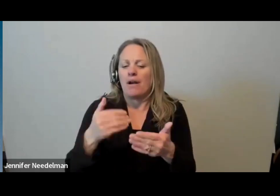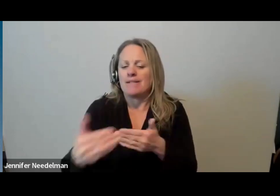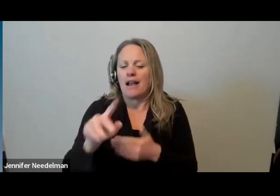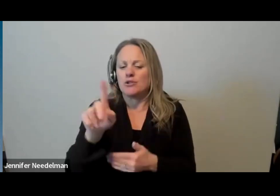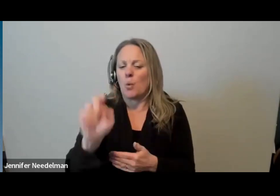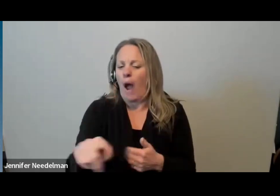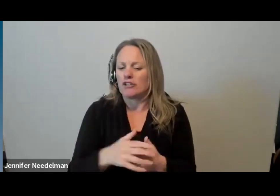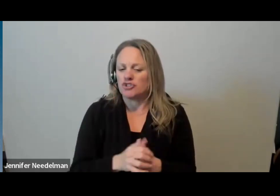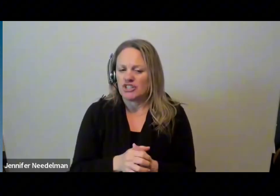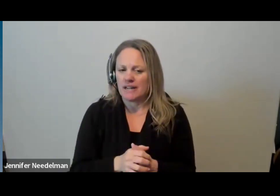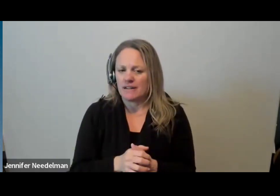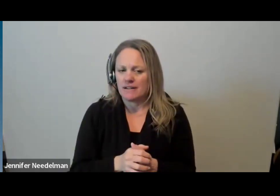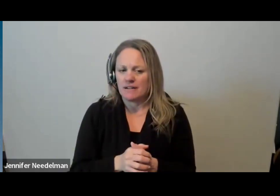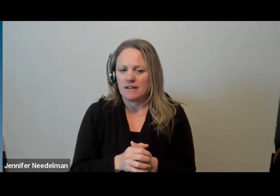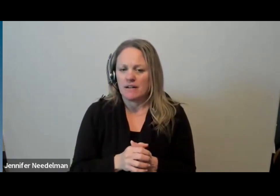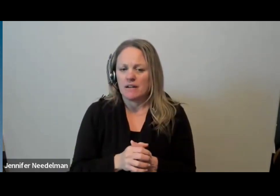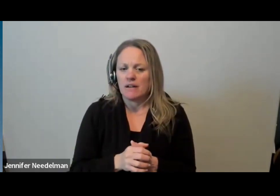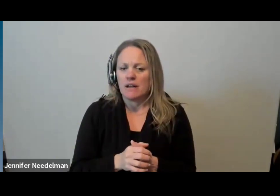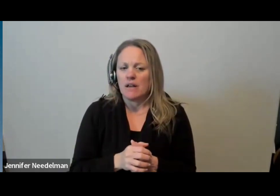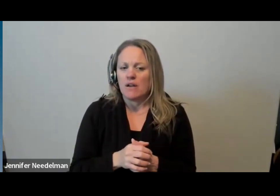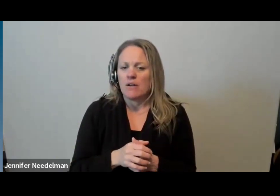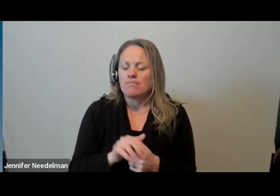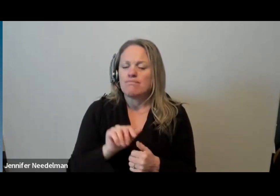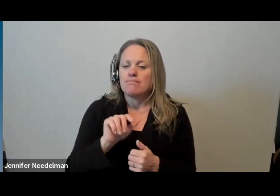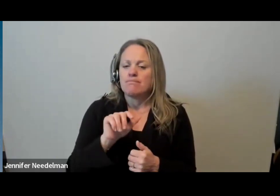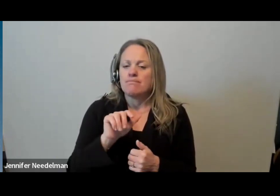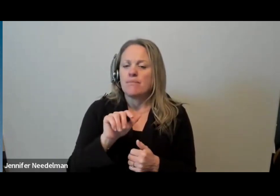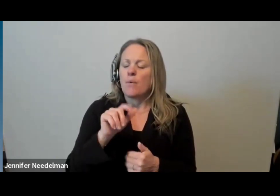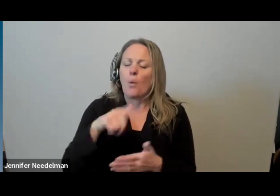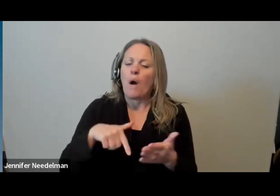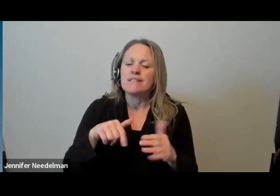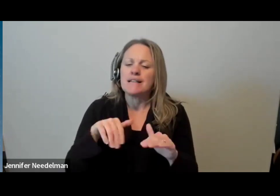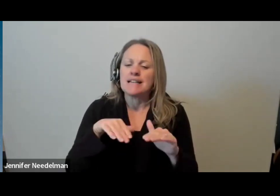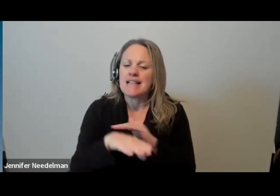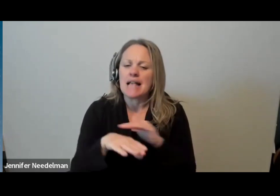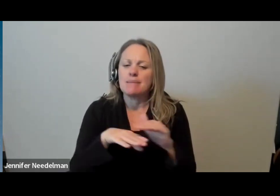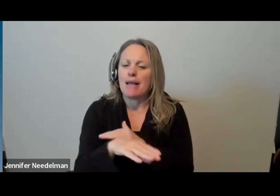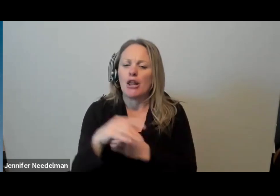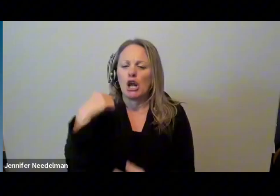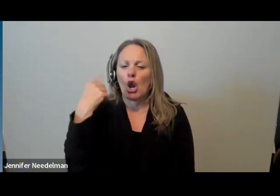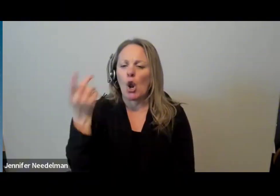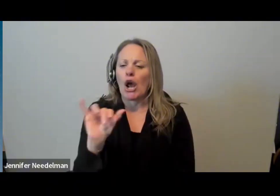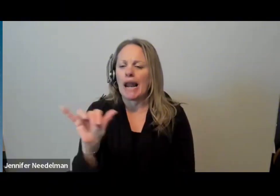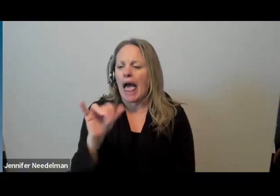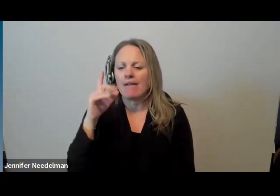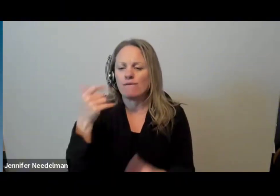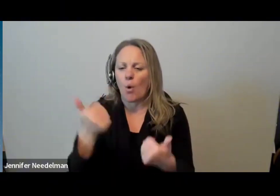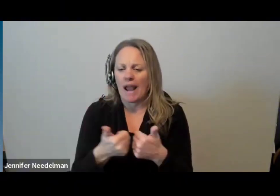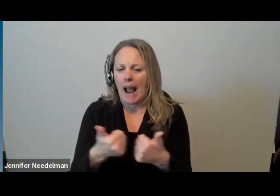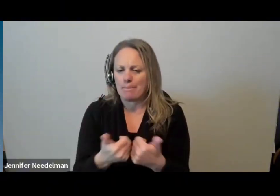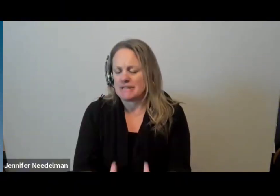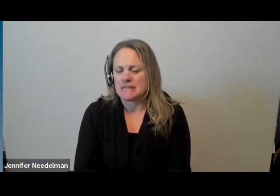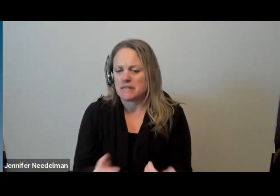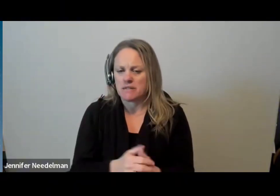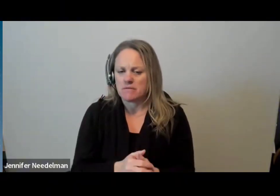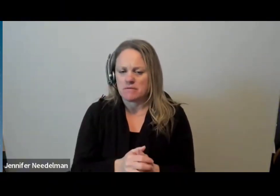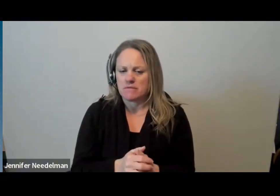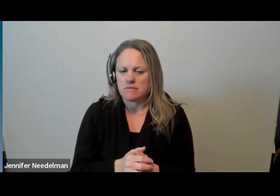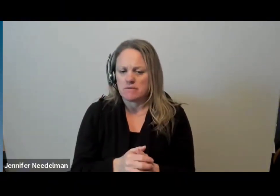and maybe we can start with you Arman. What does accessibility look like in games for someone that just is hearing about this in